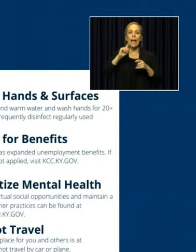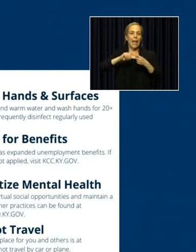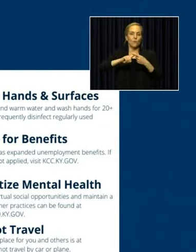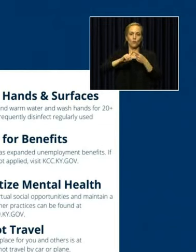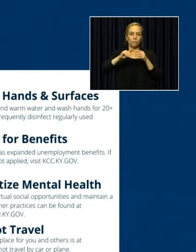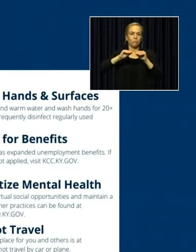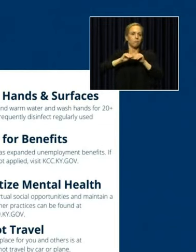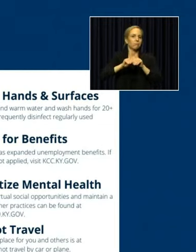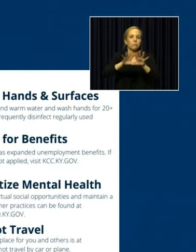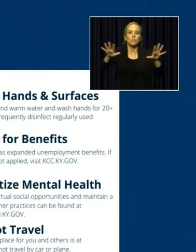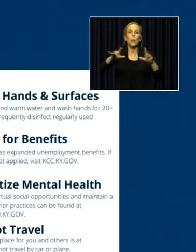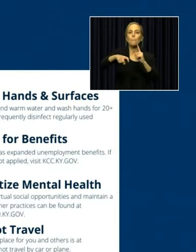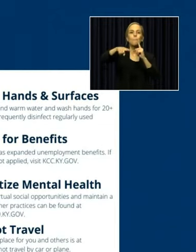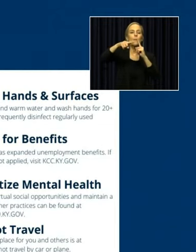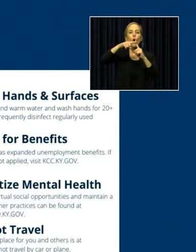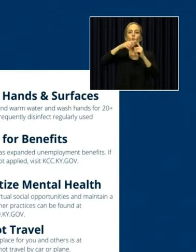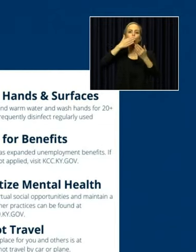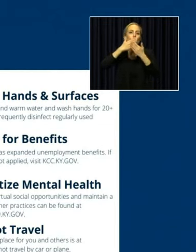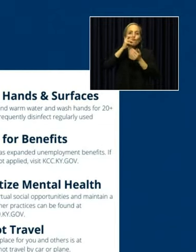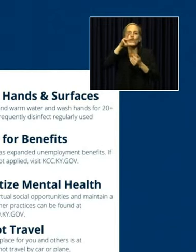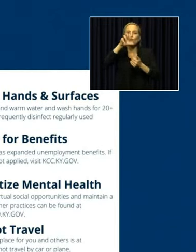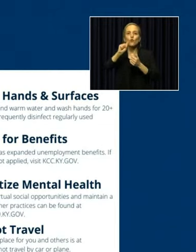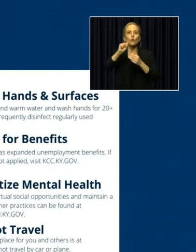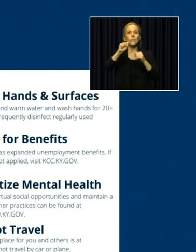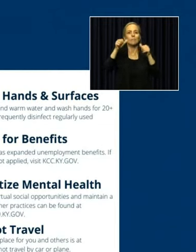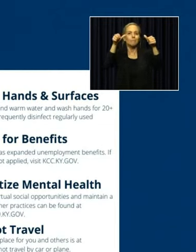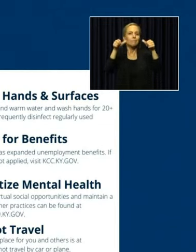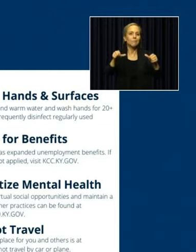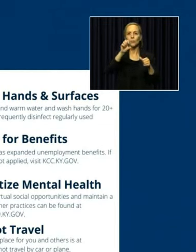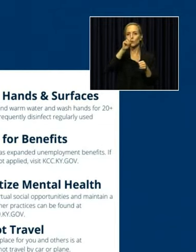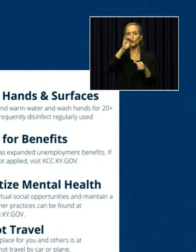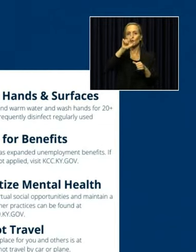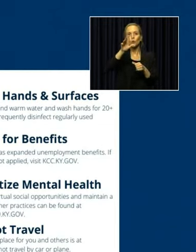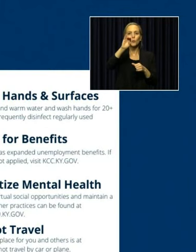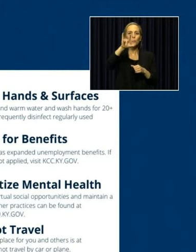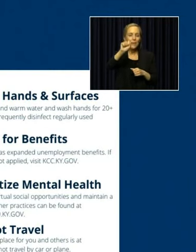TODAY LIKE WE DO EVERY DAY.